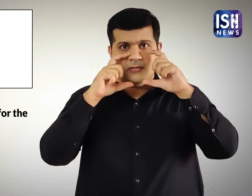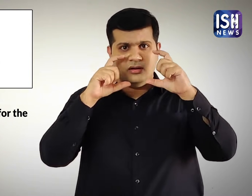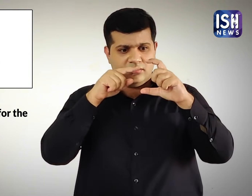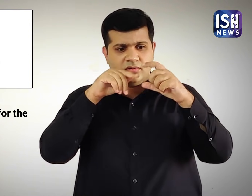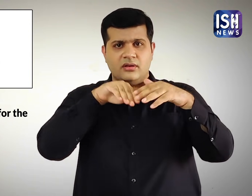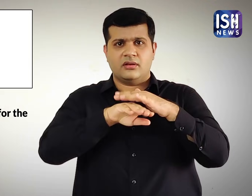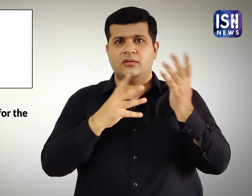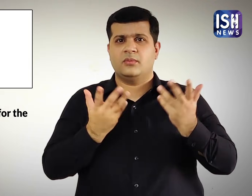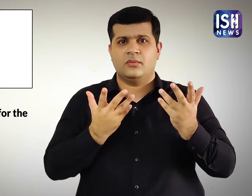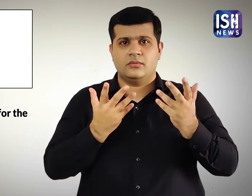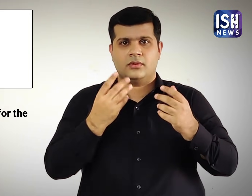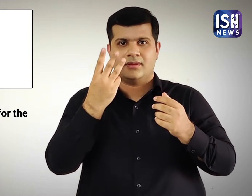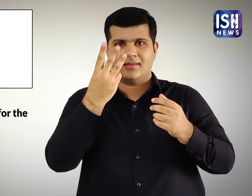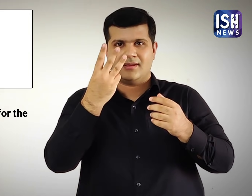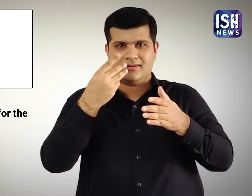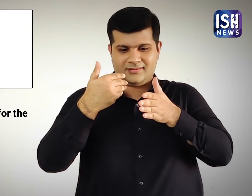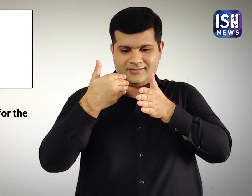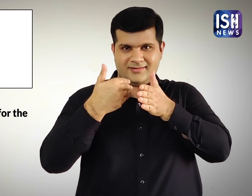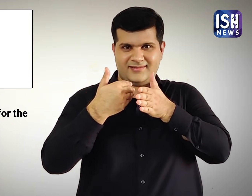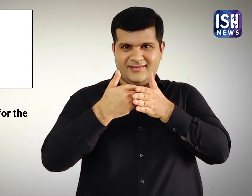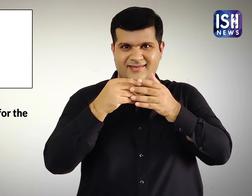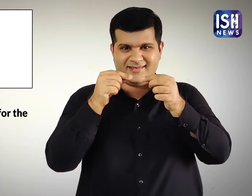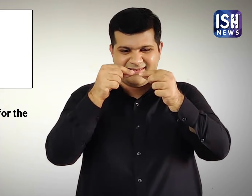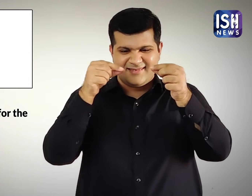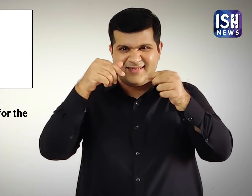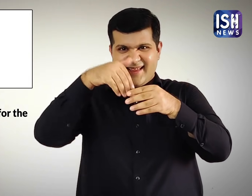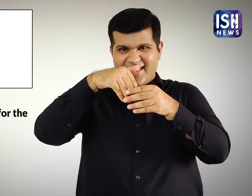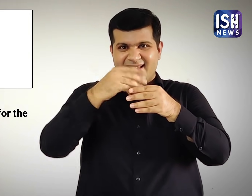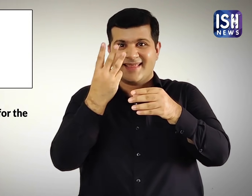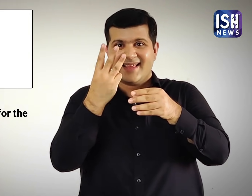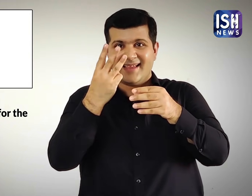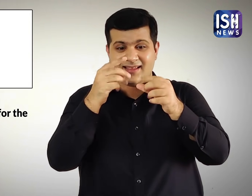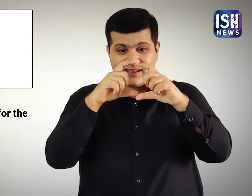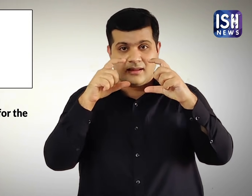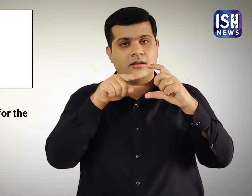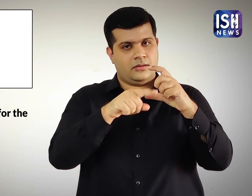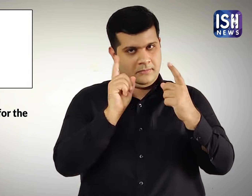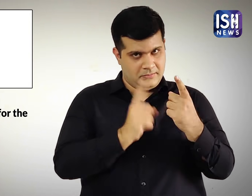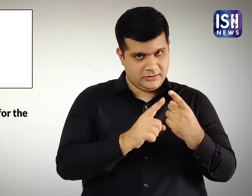Caregivers must wear a triple layer medical mask